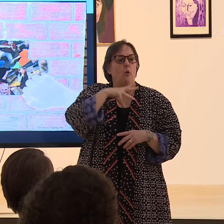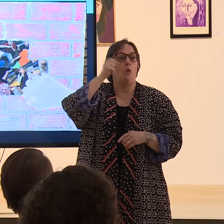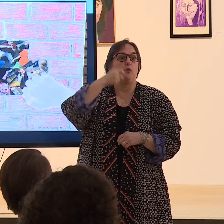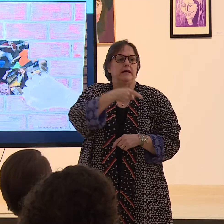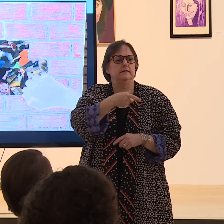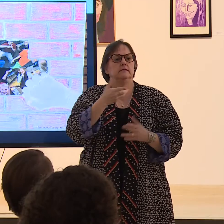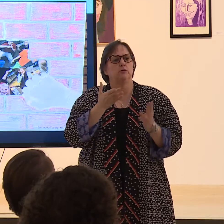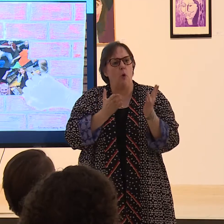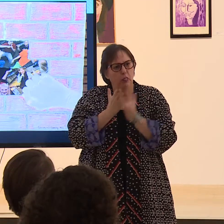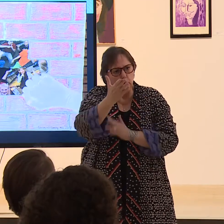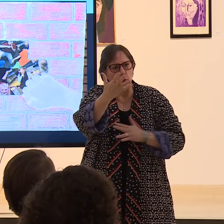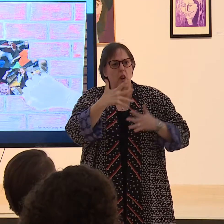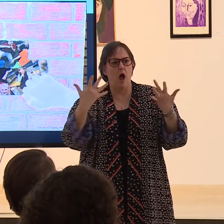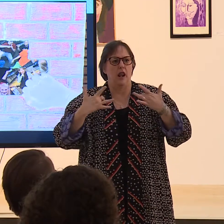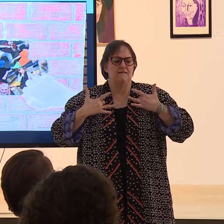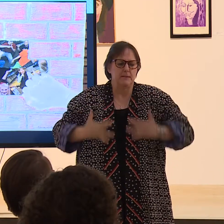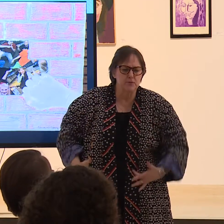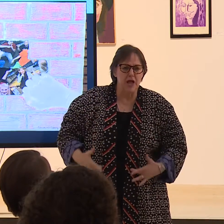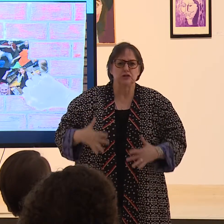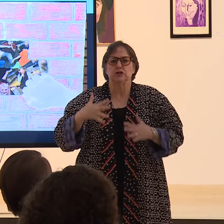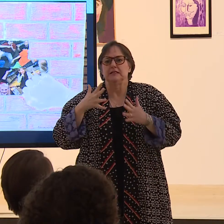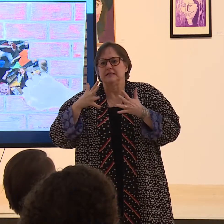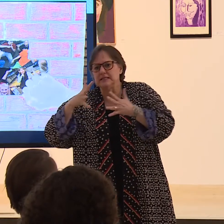My eldest went through a lot of experience with depression